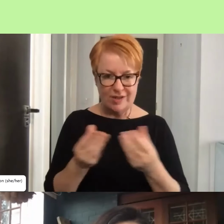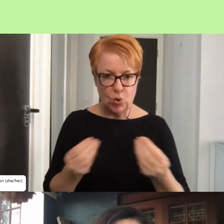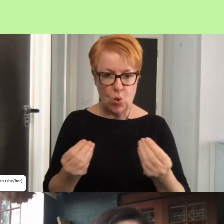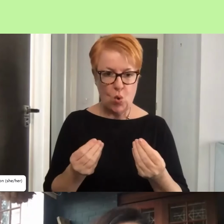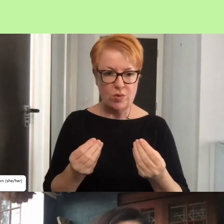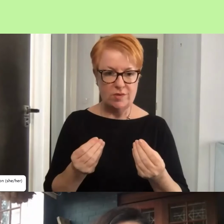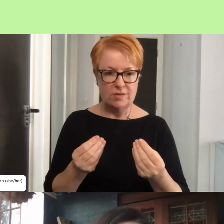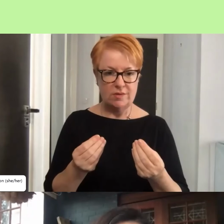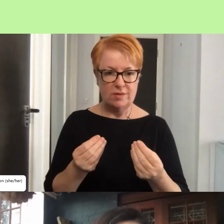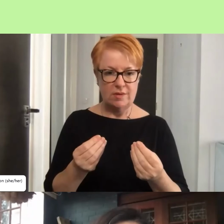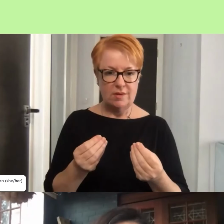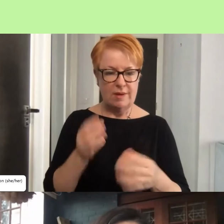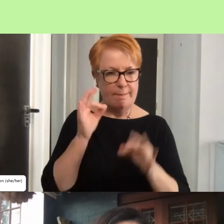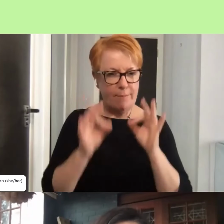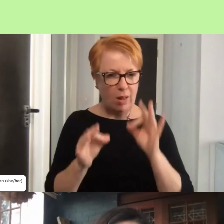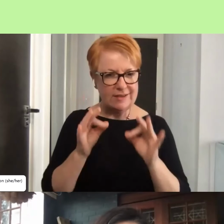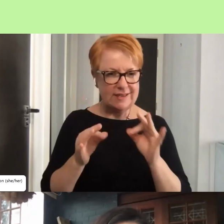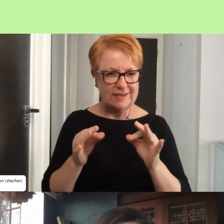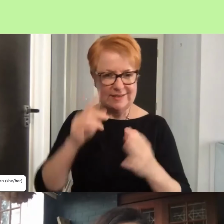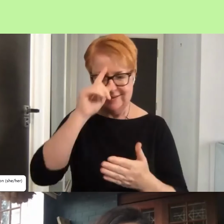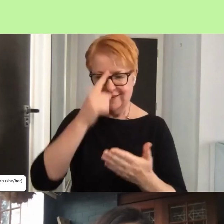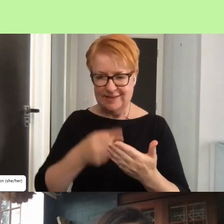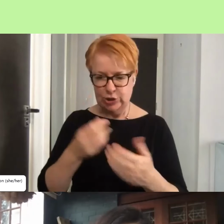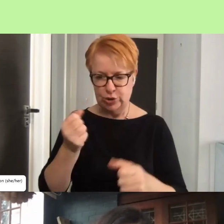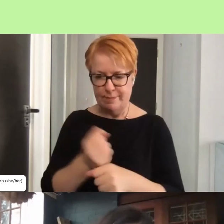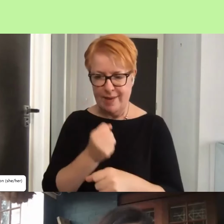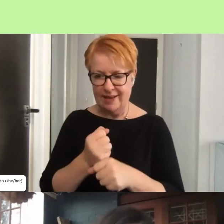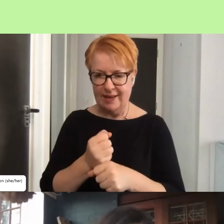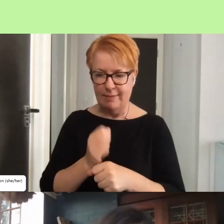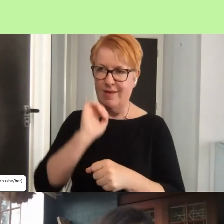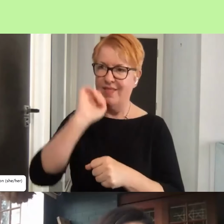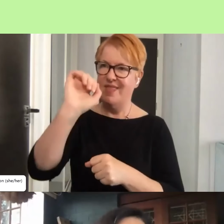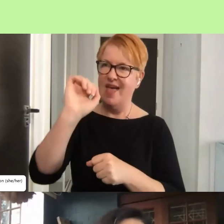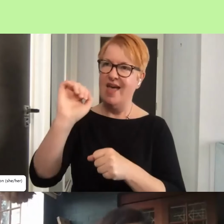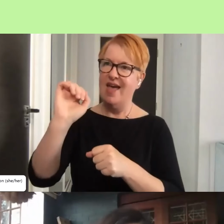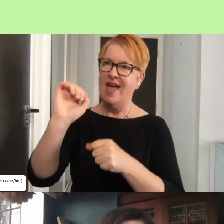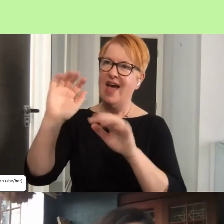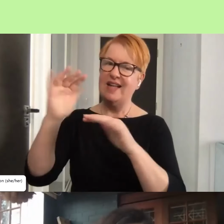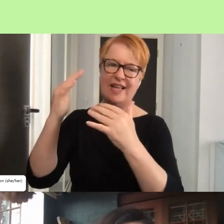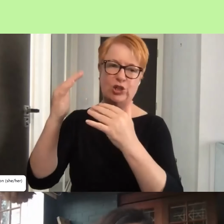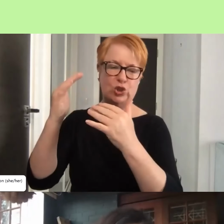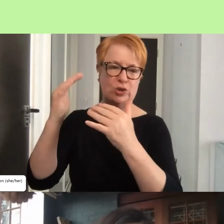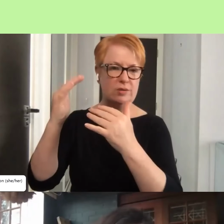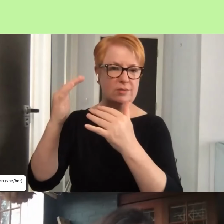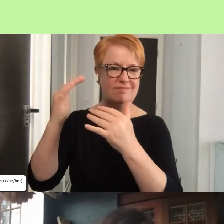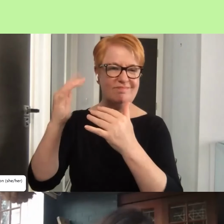and how can you how can you redirect their attention? So they want to do something and it's not such a good project,